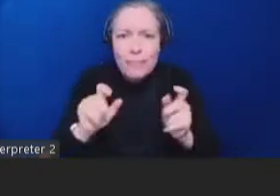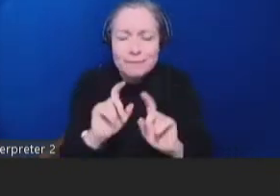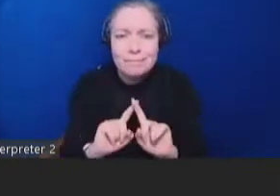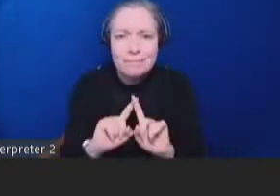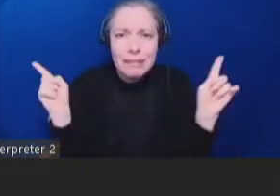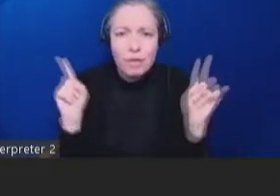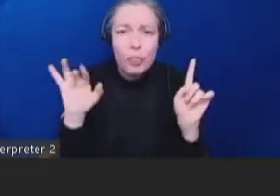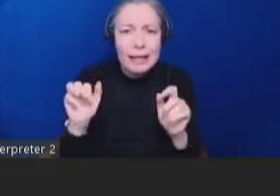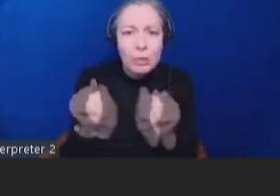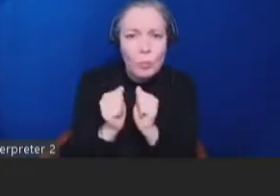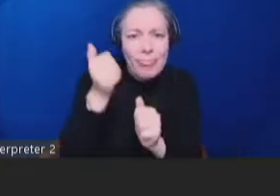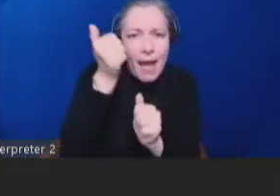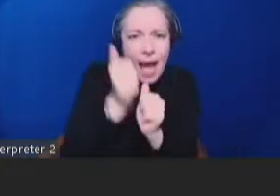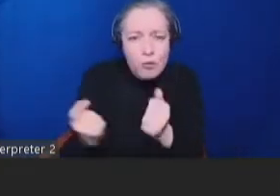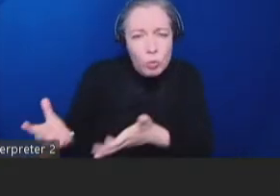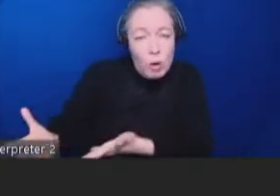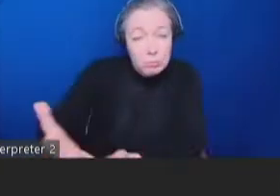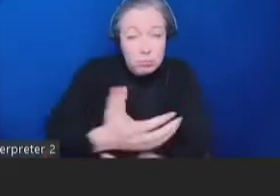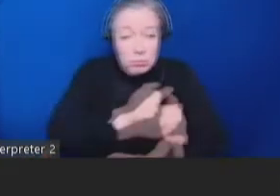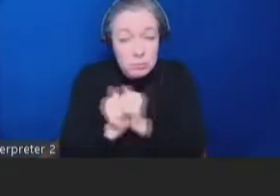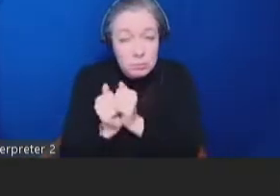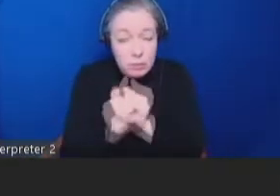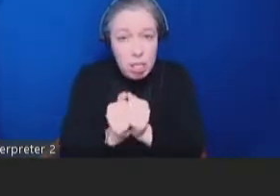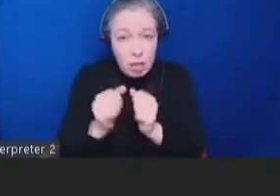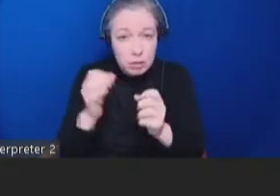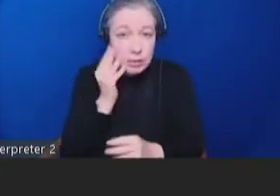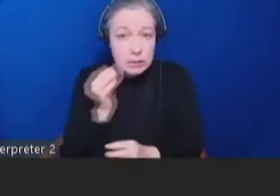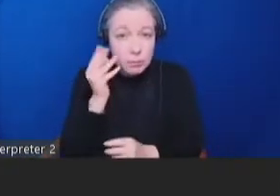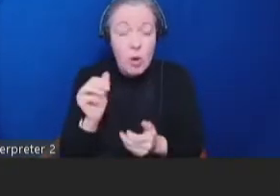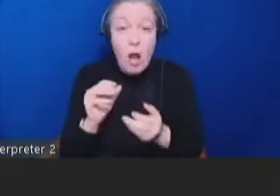We also think it's a great way to be able to have the multiplier effect and connect that